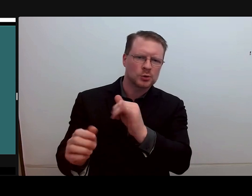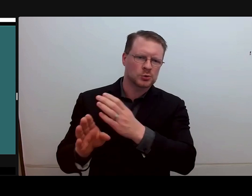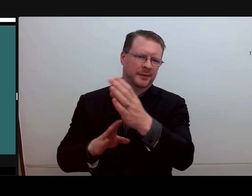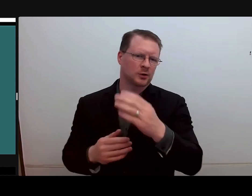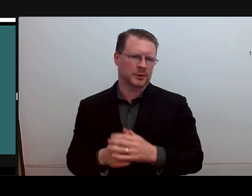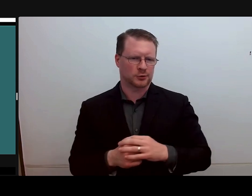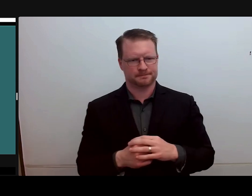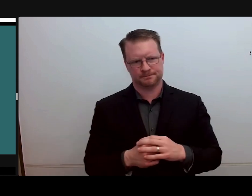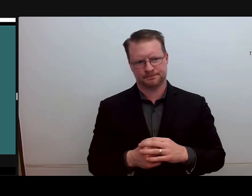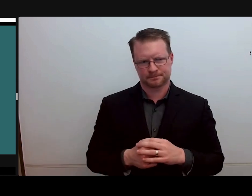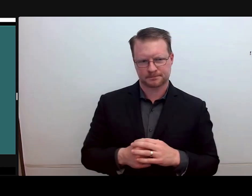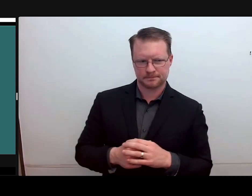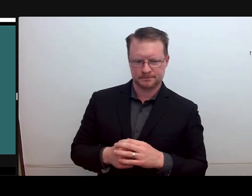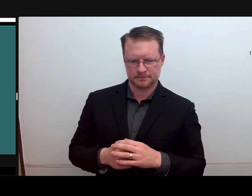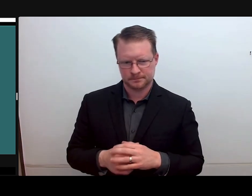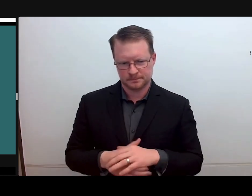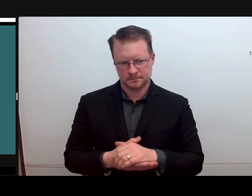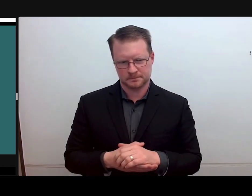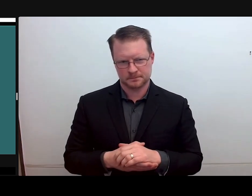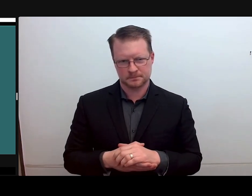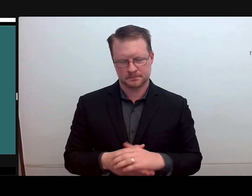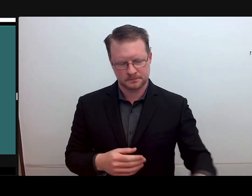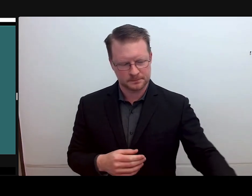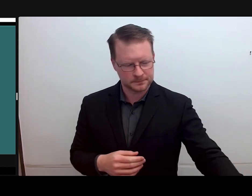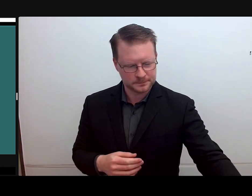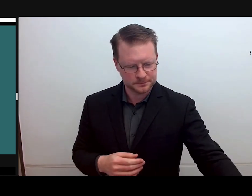encouraging for them to further pursue their career goals?